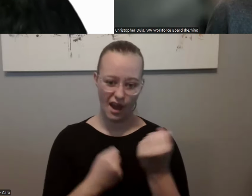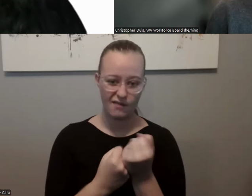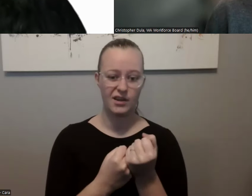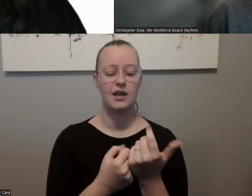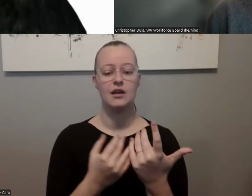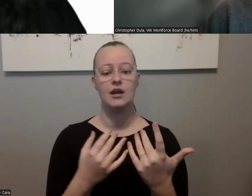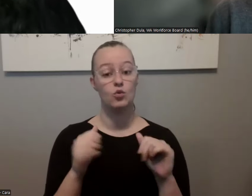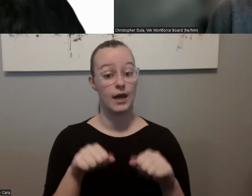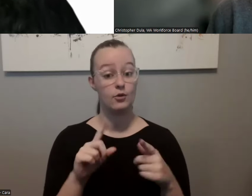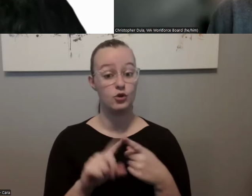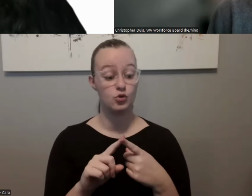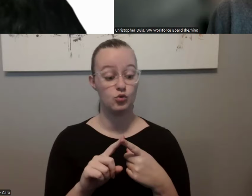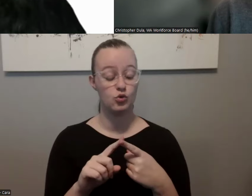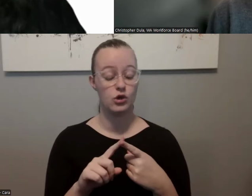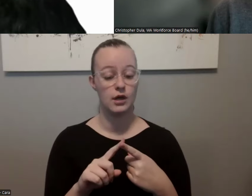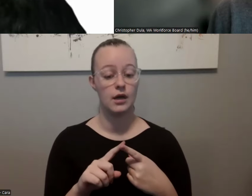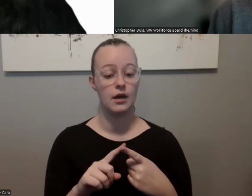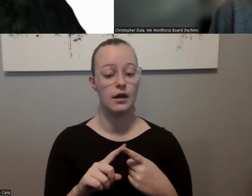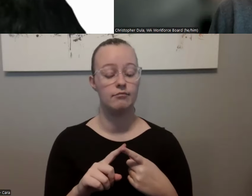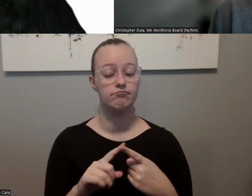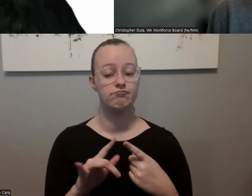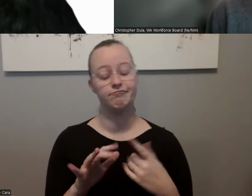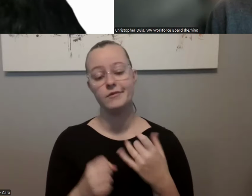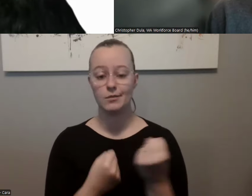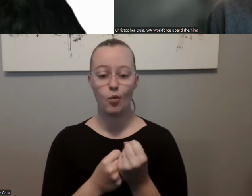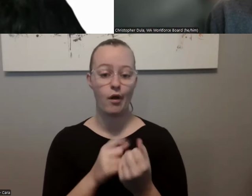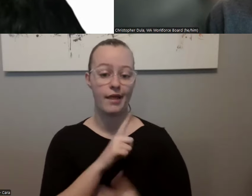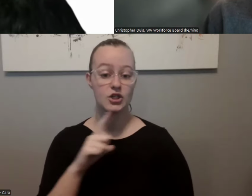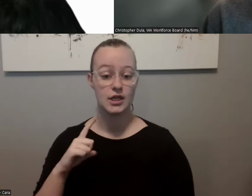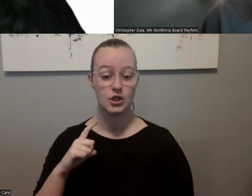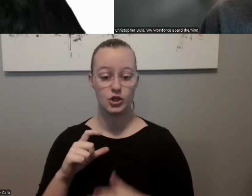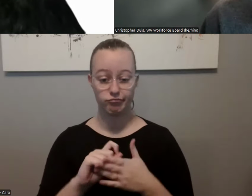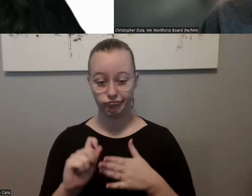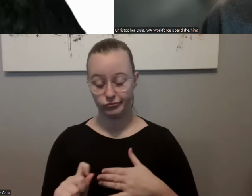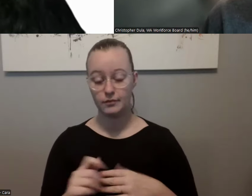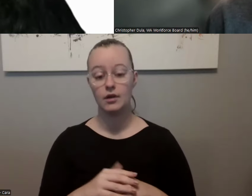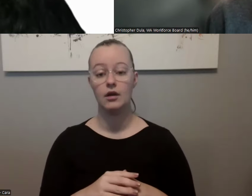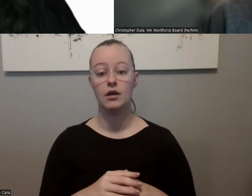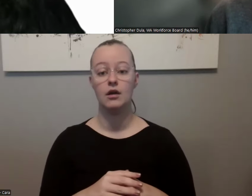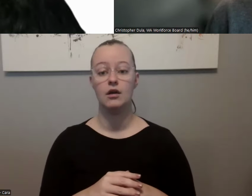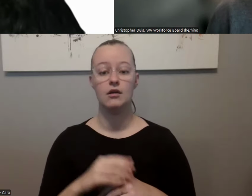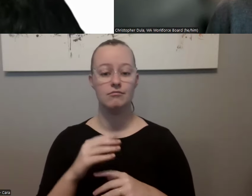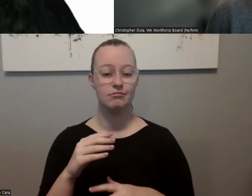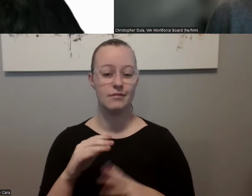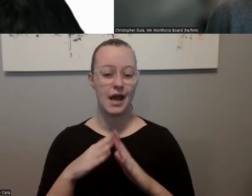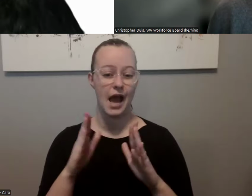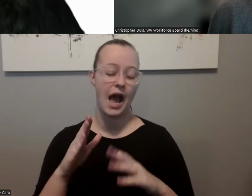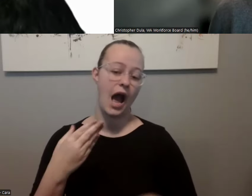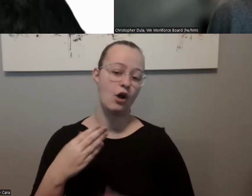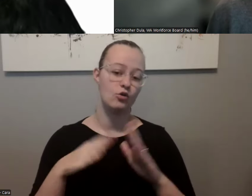and were able to help support legislation. I think it was House Bill 2308 which